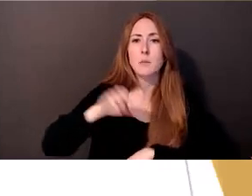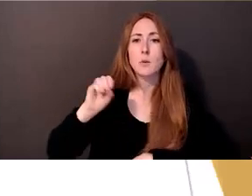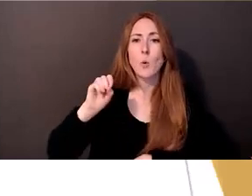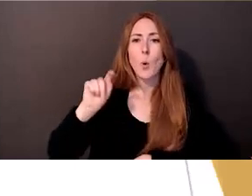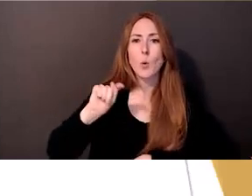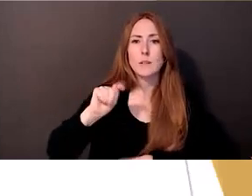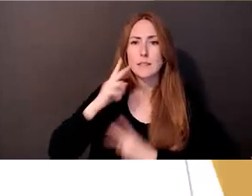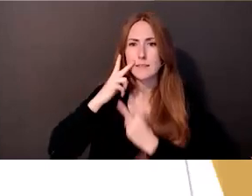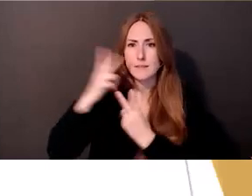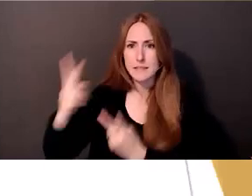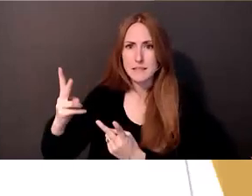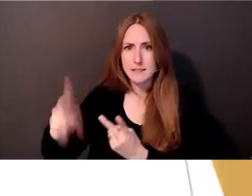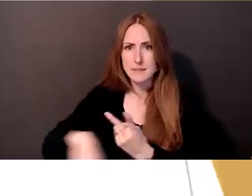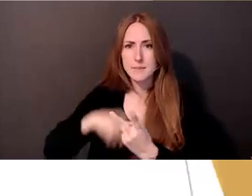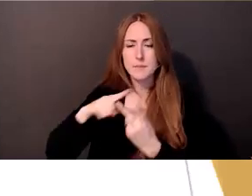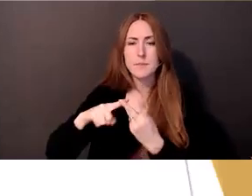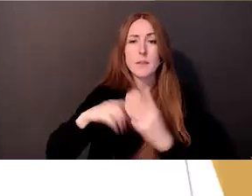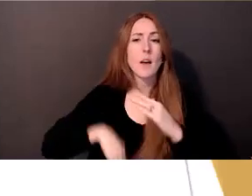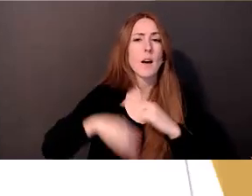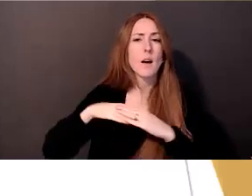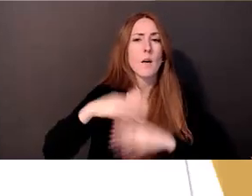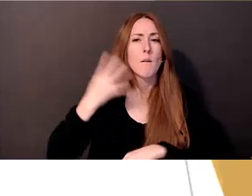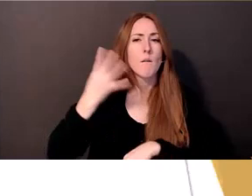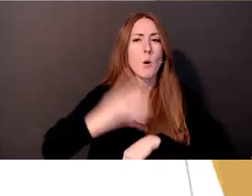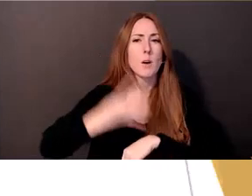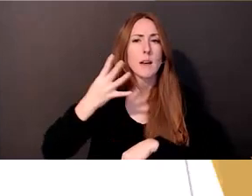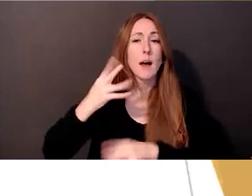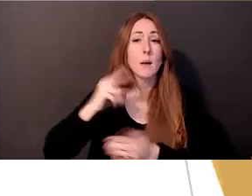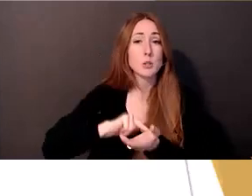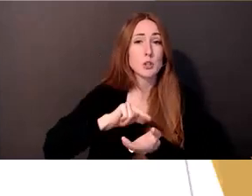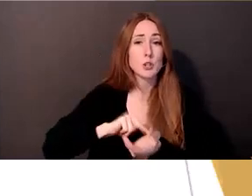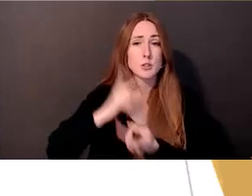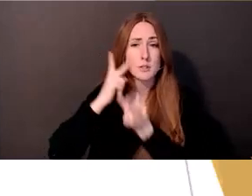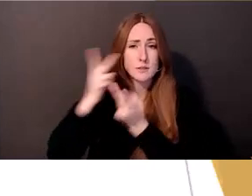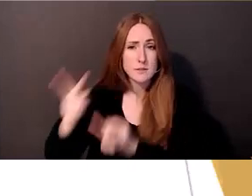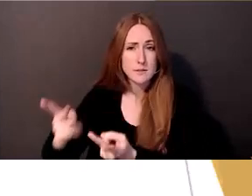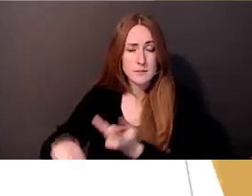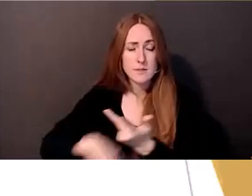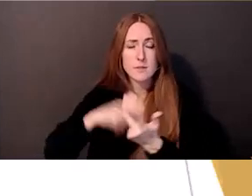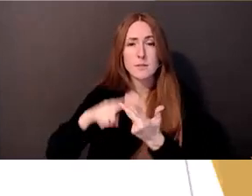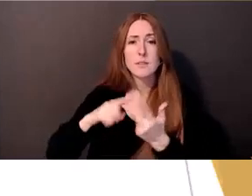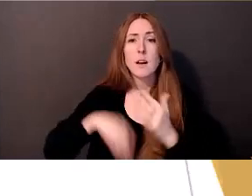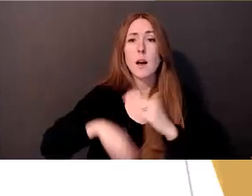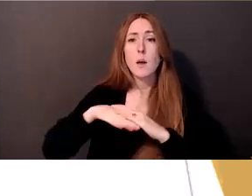to four visits from a nurse, and up to $1,300